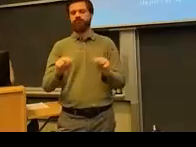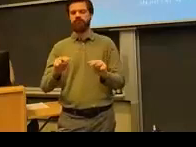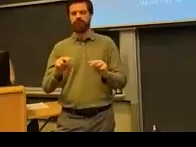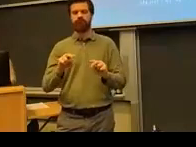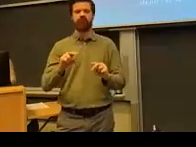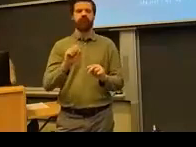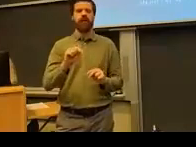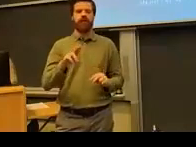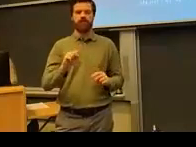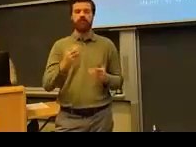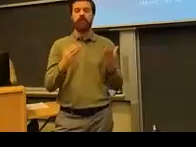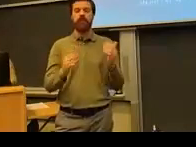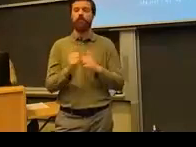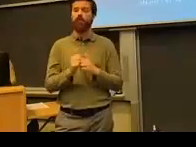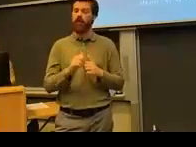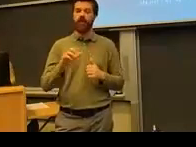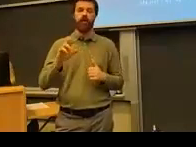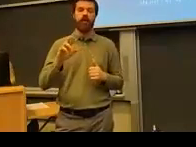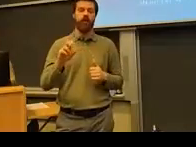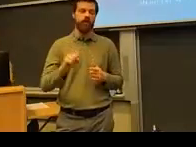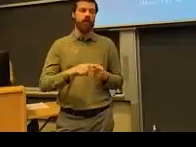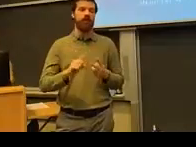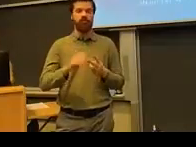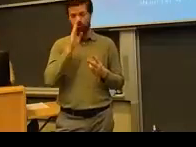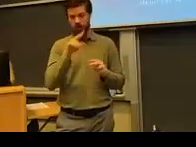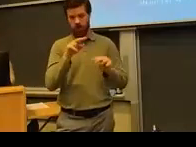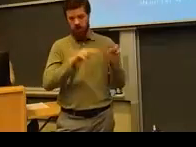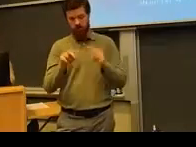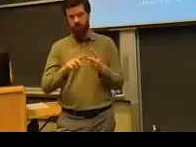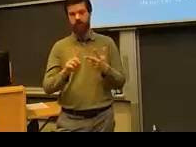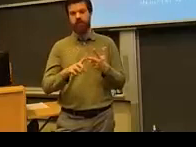it's with vitals um direct observation and then obviously incorporating all members of the inter